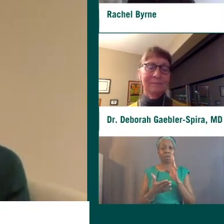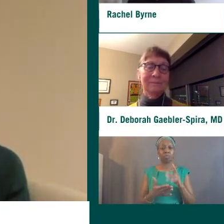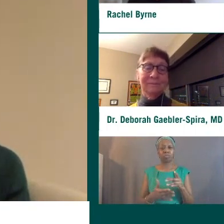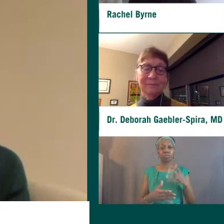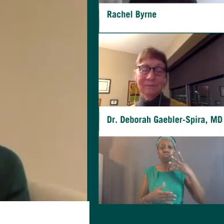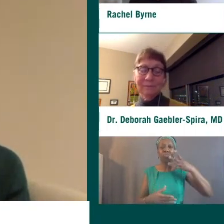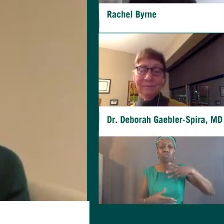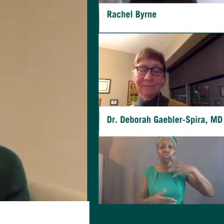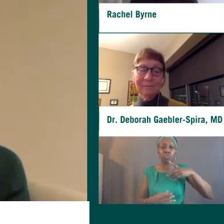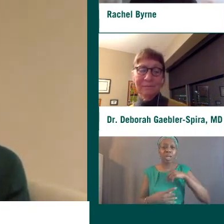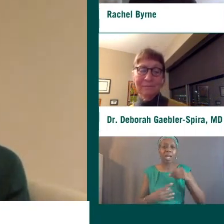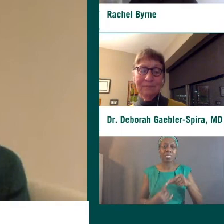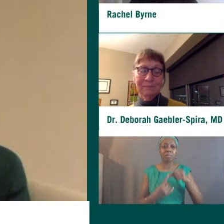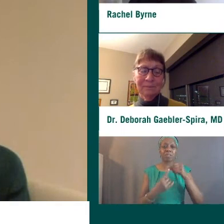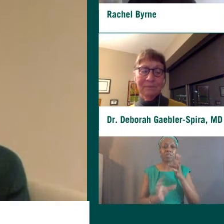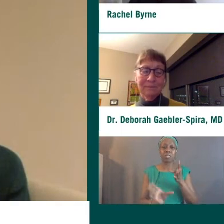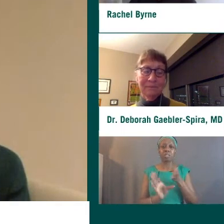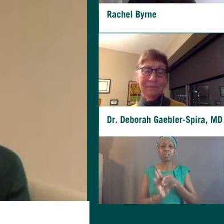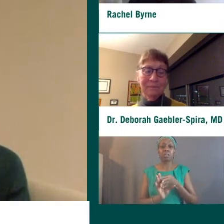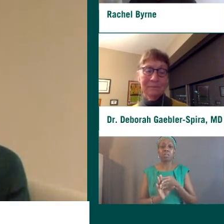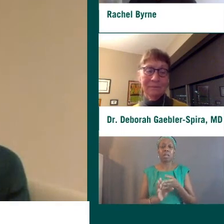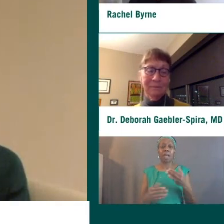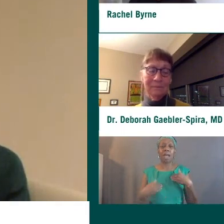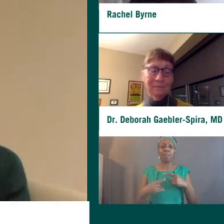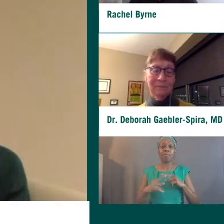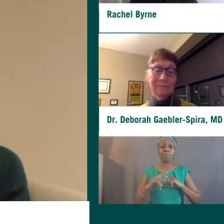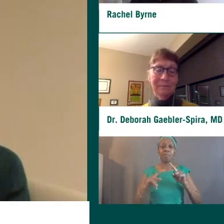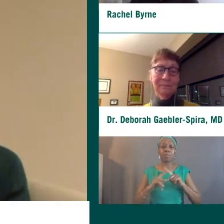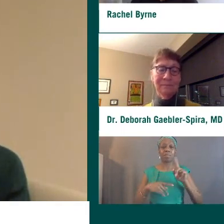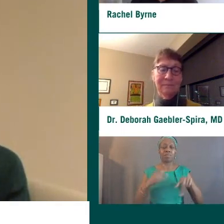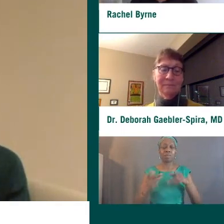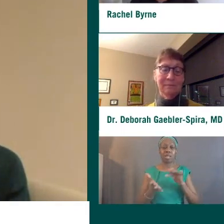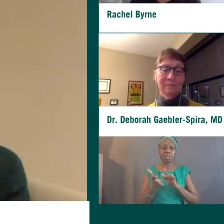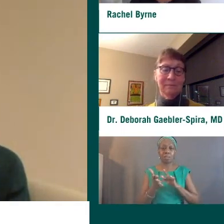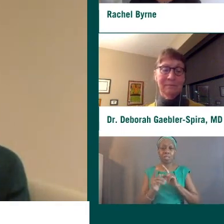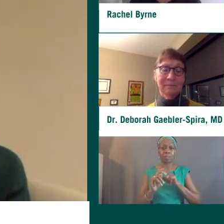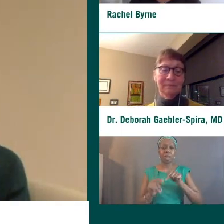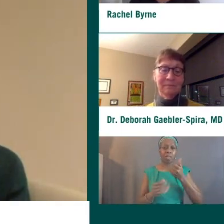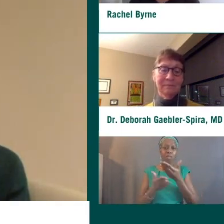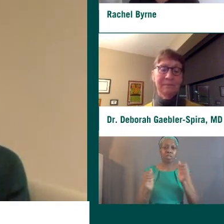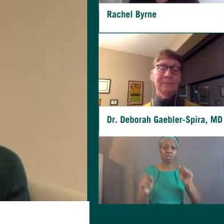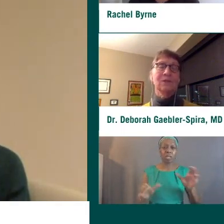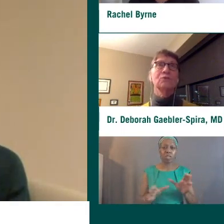Obviously there are many medications potentially but there's other things that you can do as well.